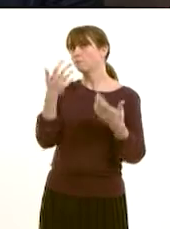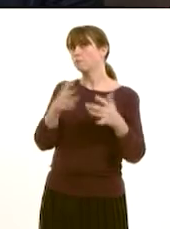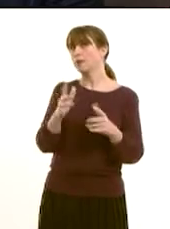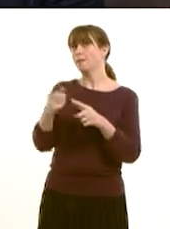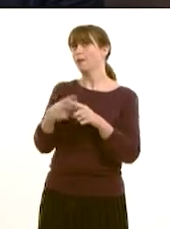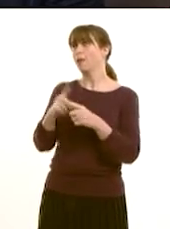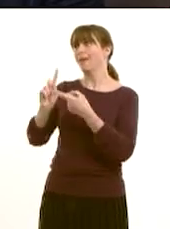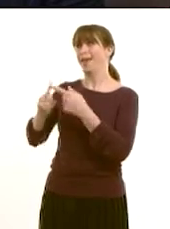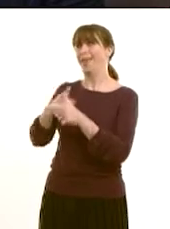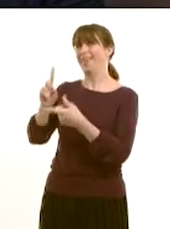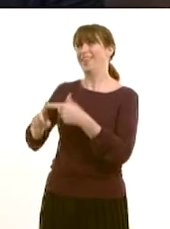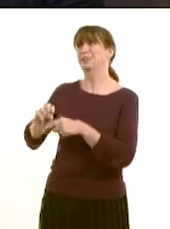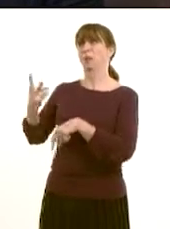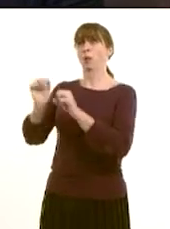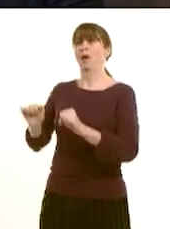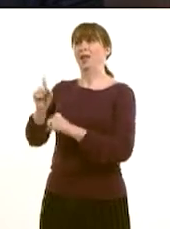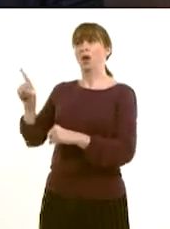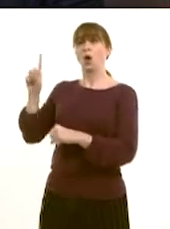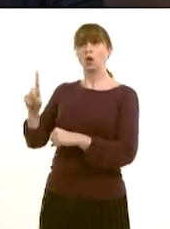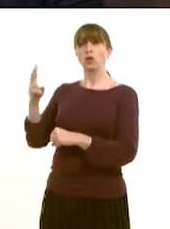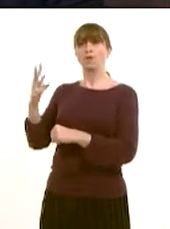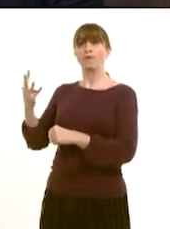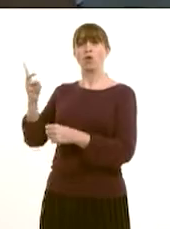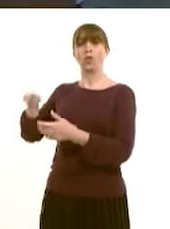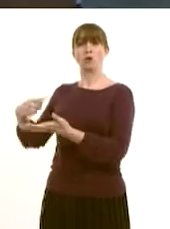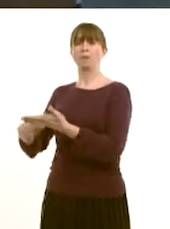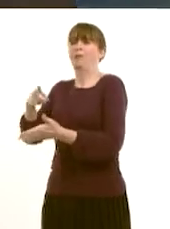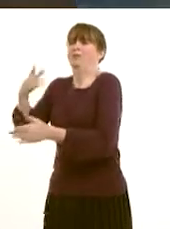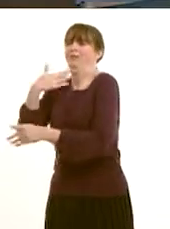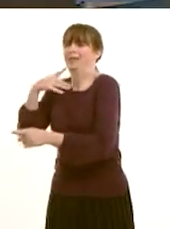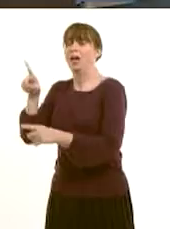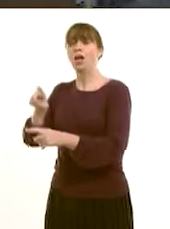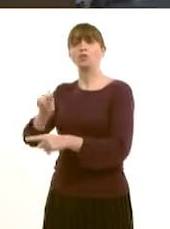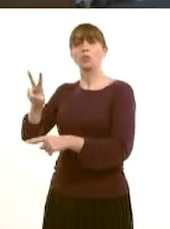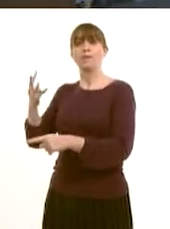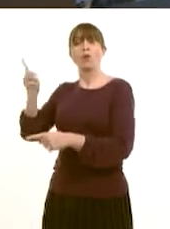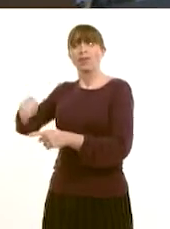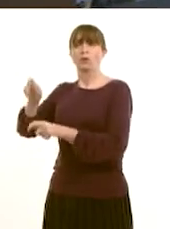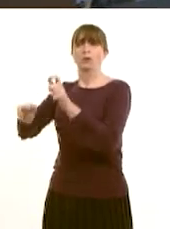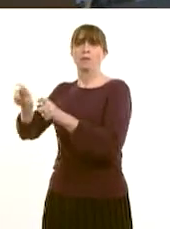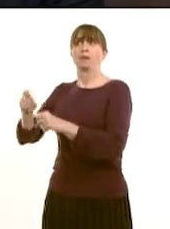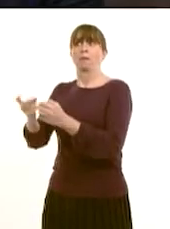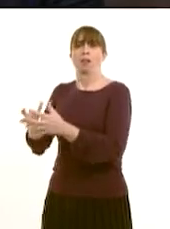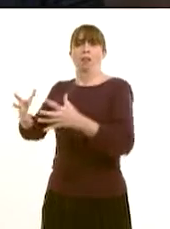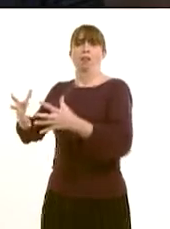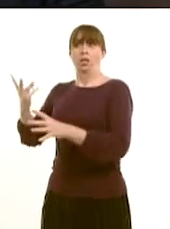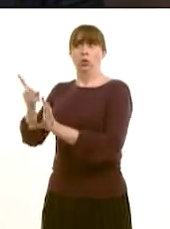in A&E has doubled to 124,000 people in two years.